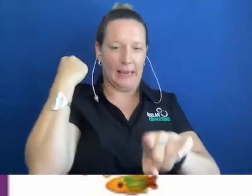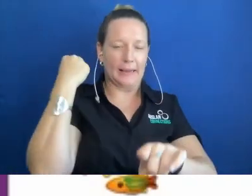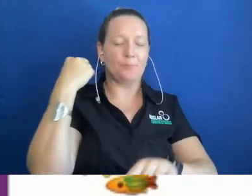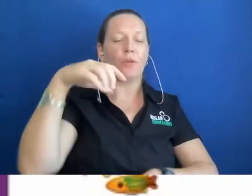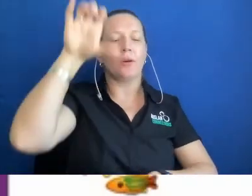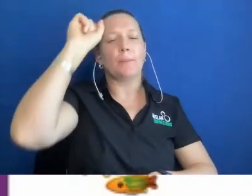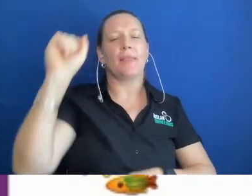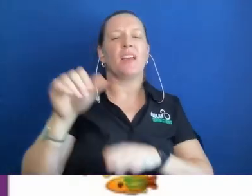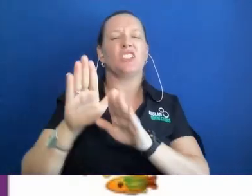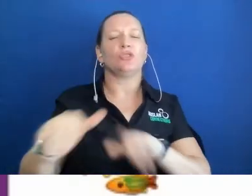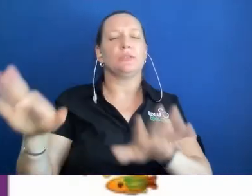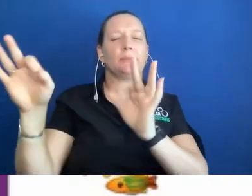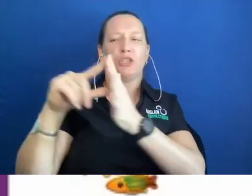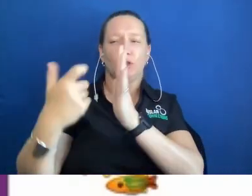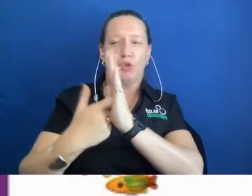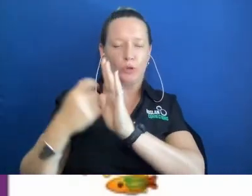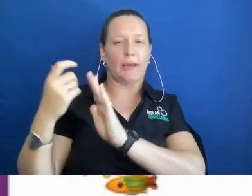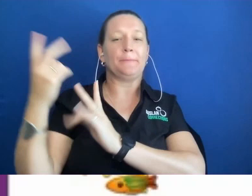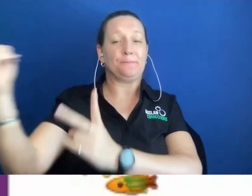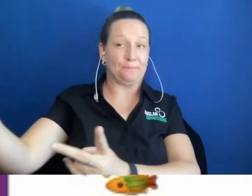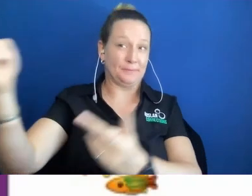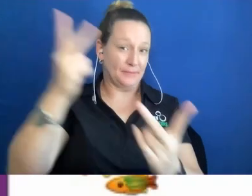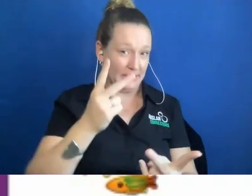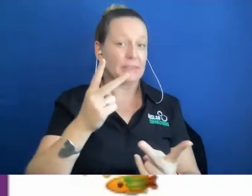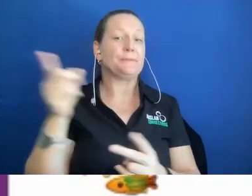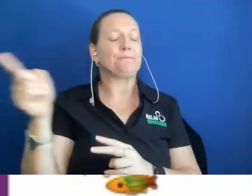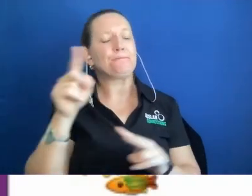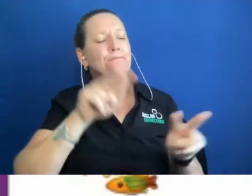and they're having their conversations and the paediatrician said to me that